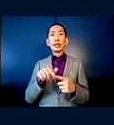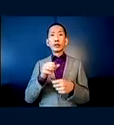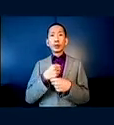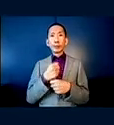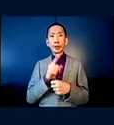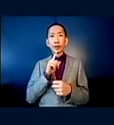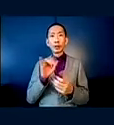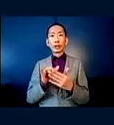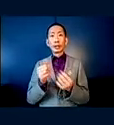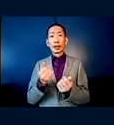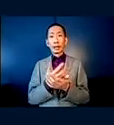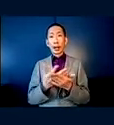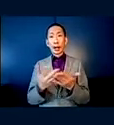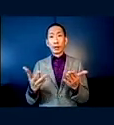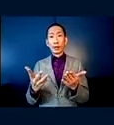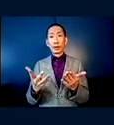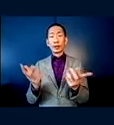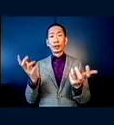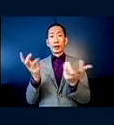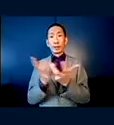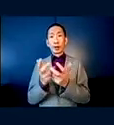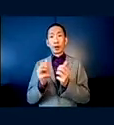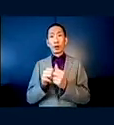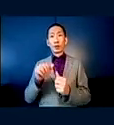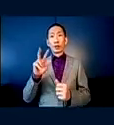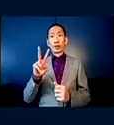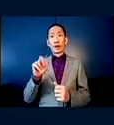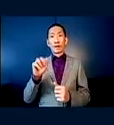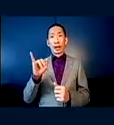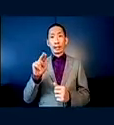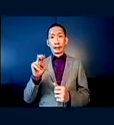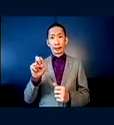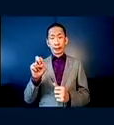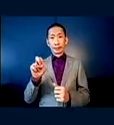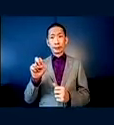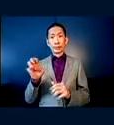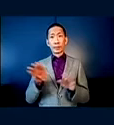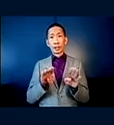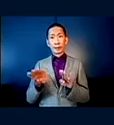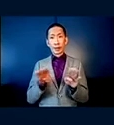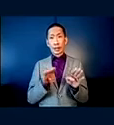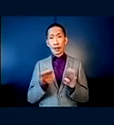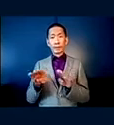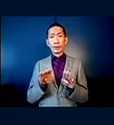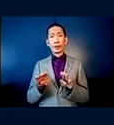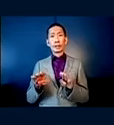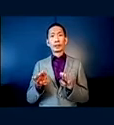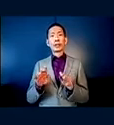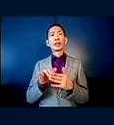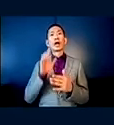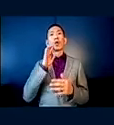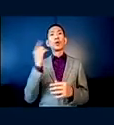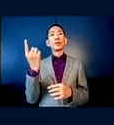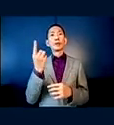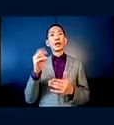REALLY NEED TO MAKE SURE THAT EVERYBODY'S ON BOARD WITH THE